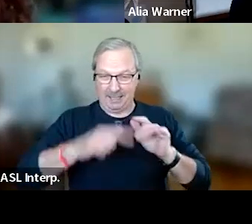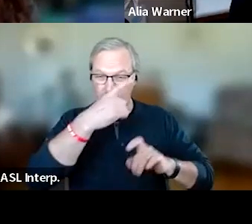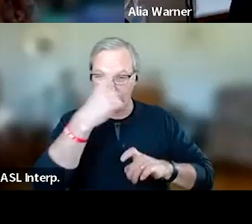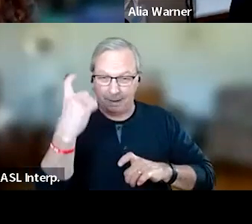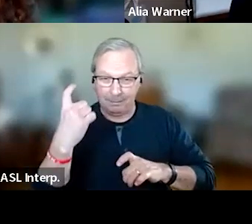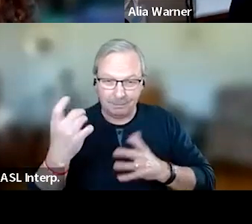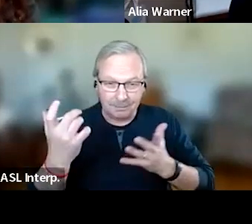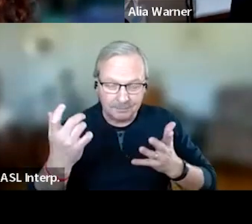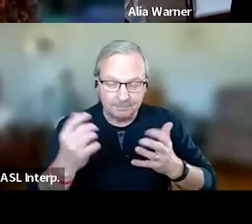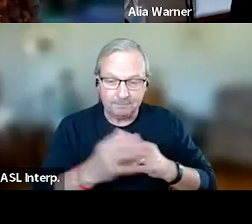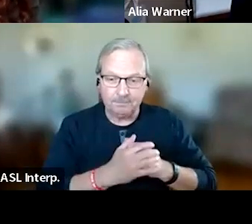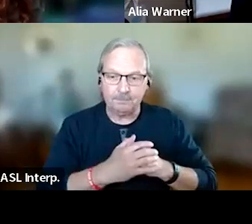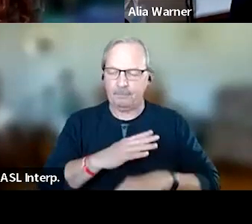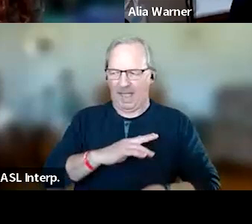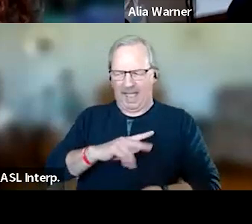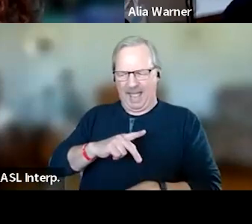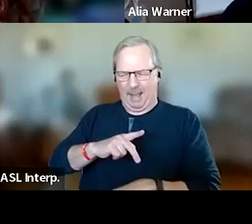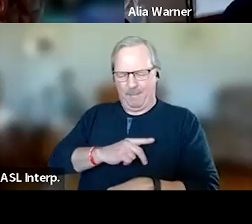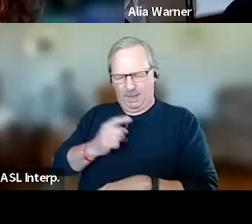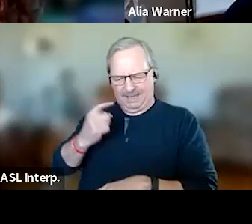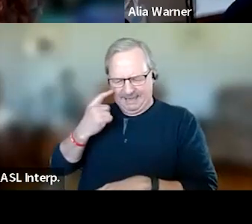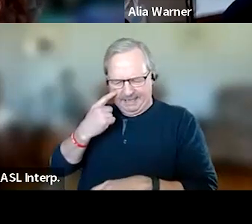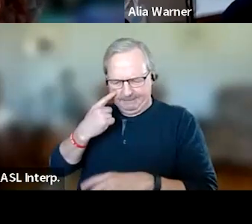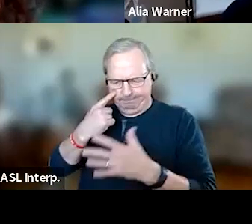I personally think that there should be a certain